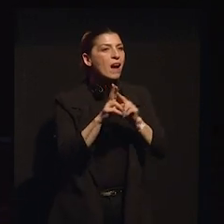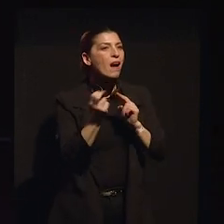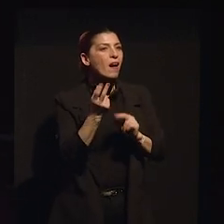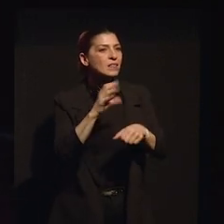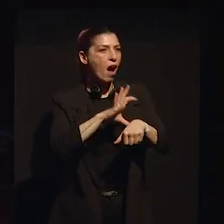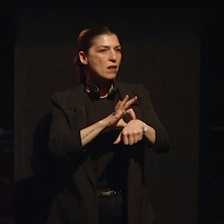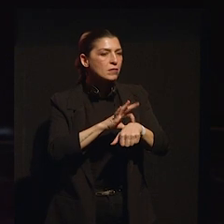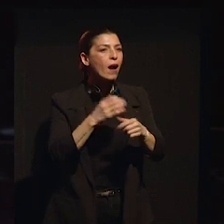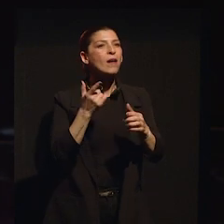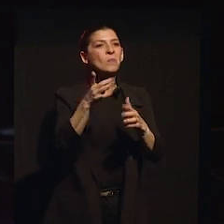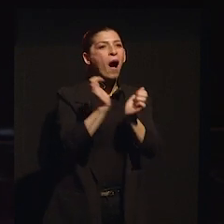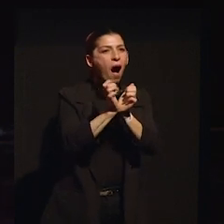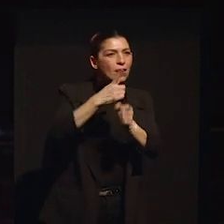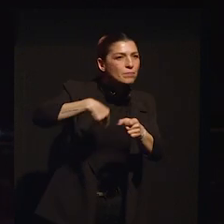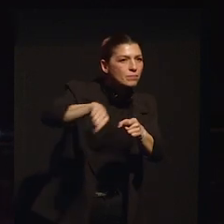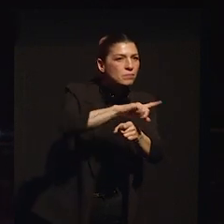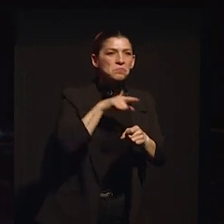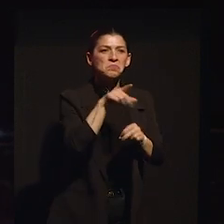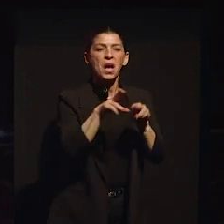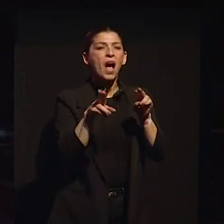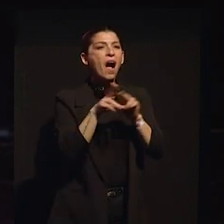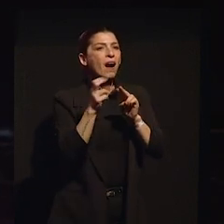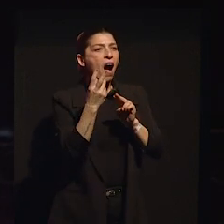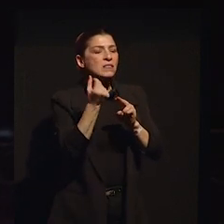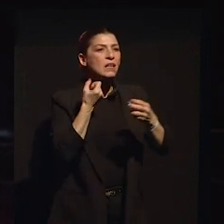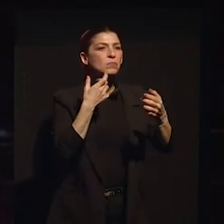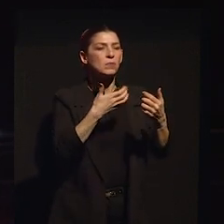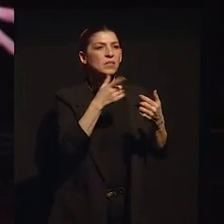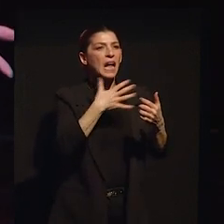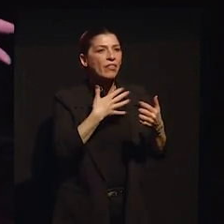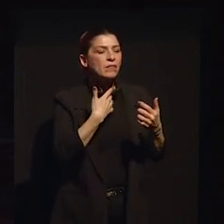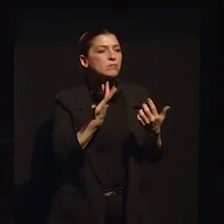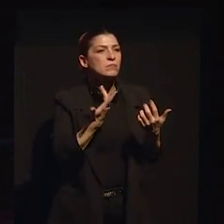I learned a lot. It was an incredible education. I said to the cancer patients and their relatives exactly this: